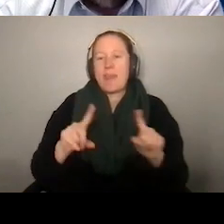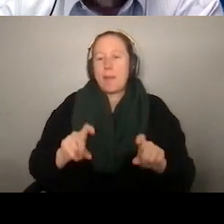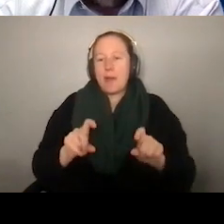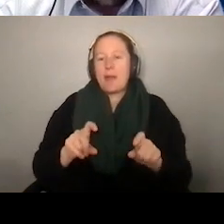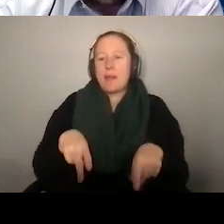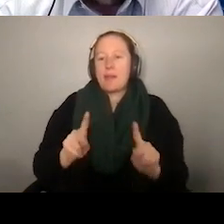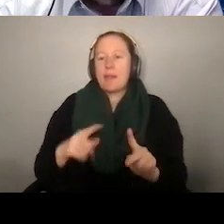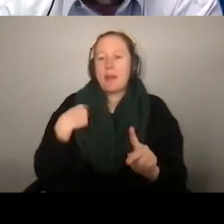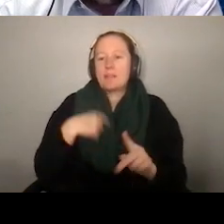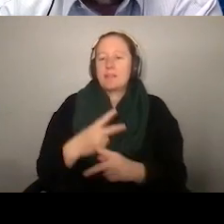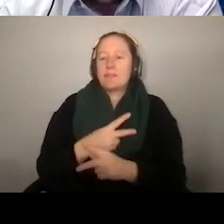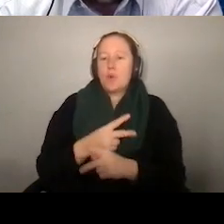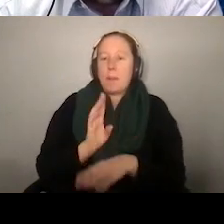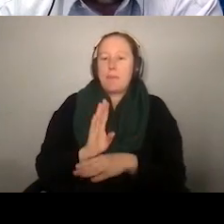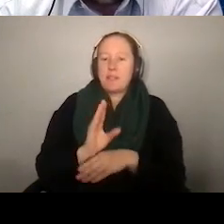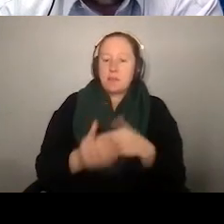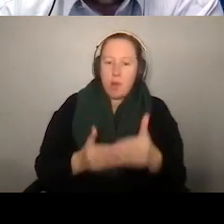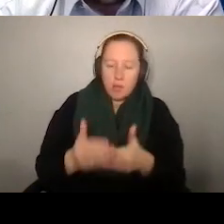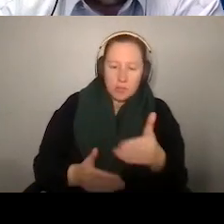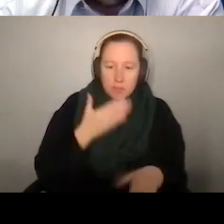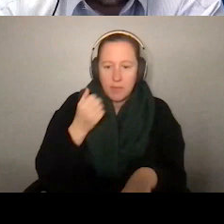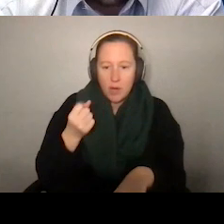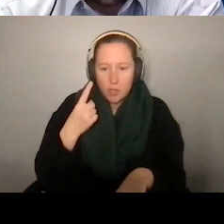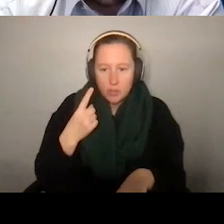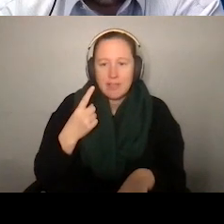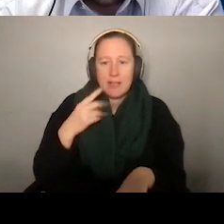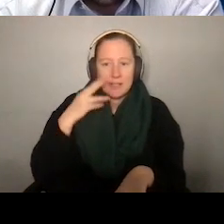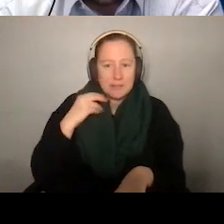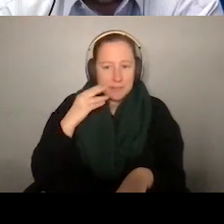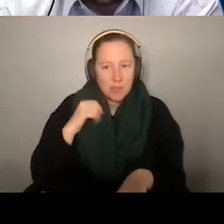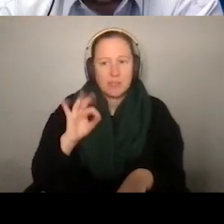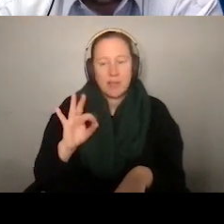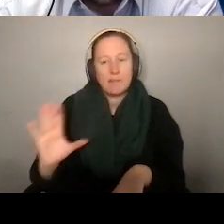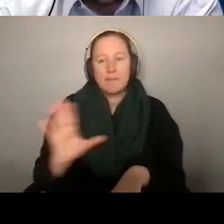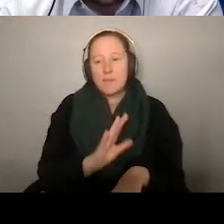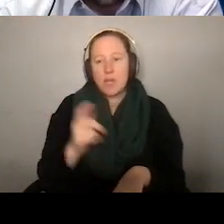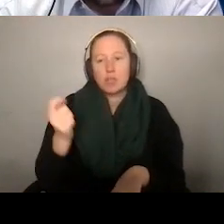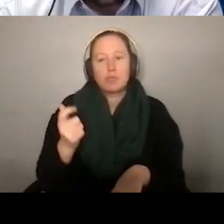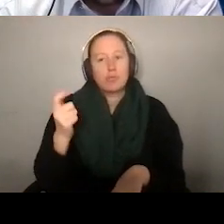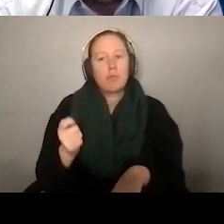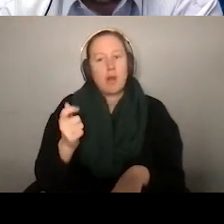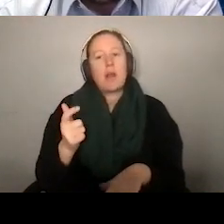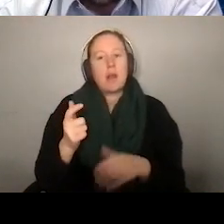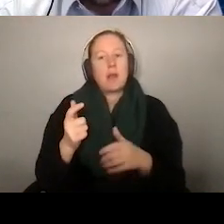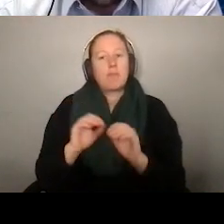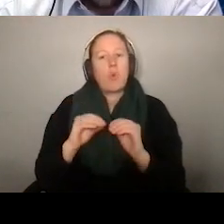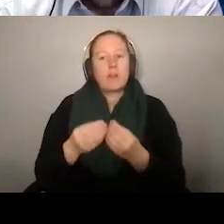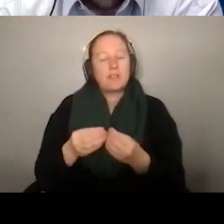our own business process and for us to better understand the experience of our grant recipients processing a credit gateway request with their bank.